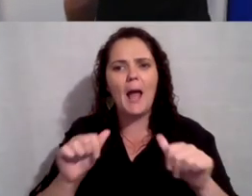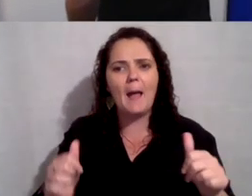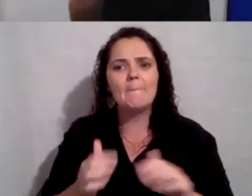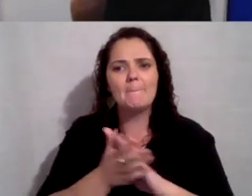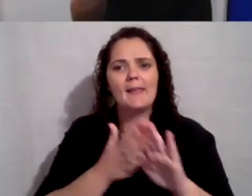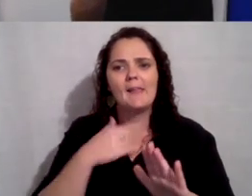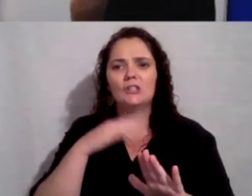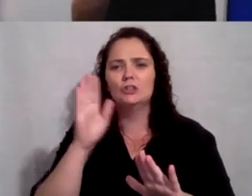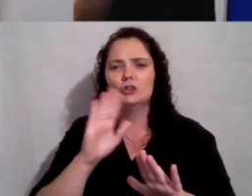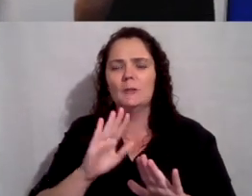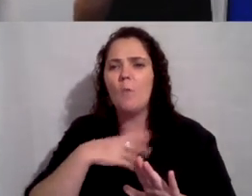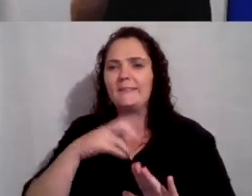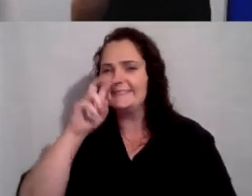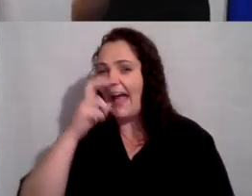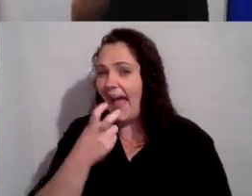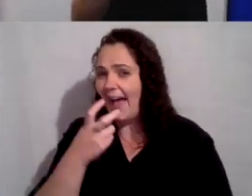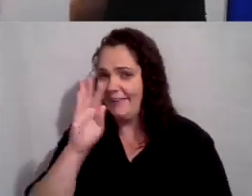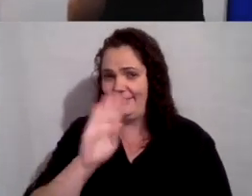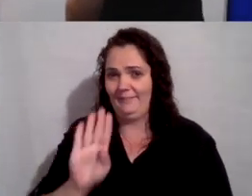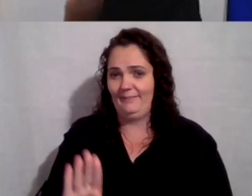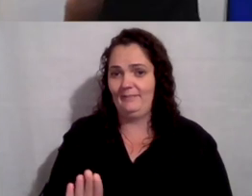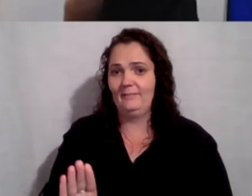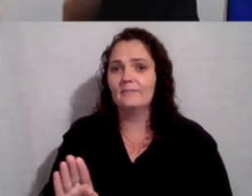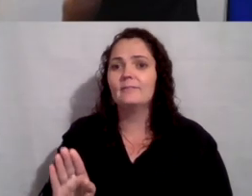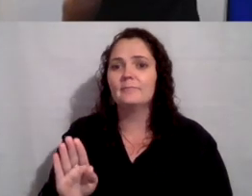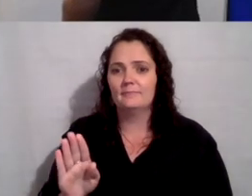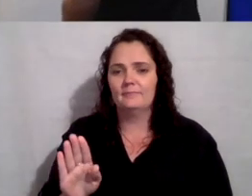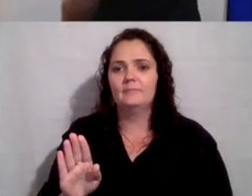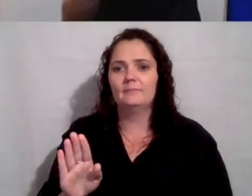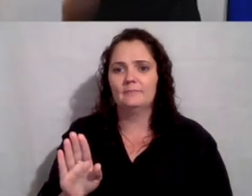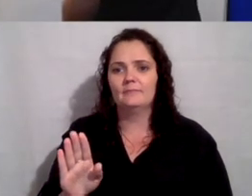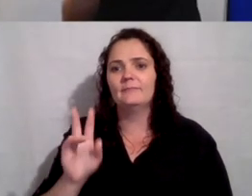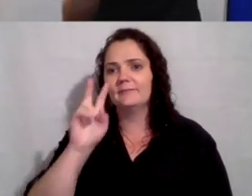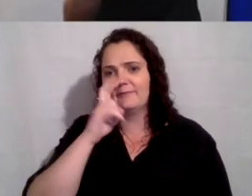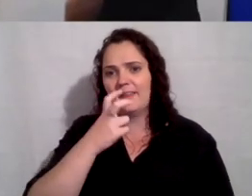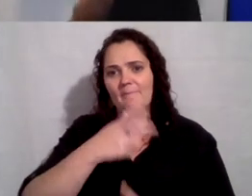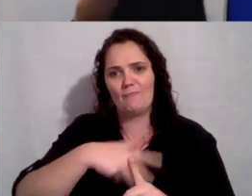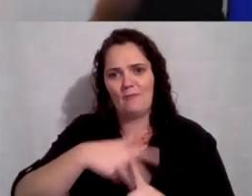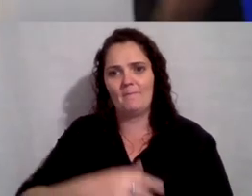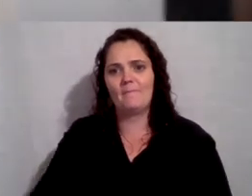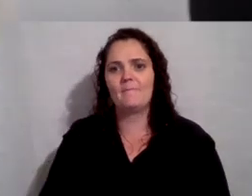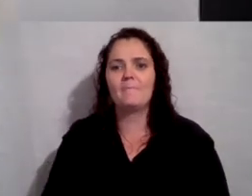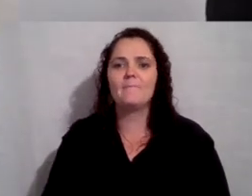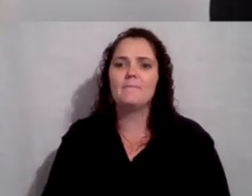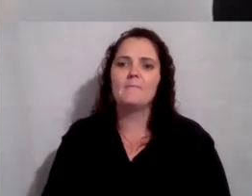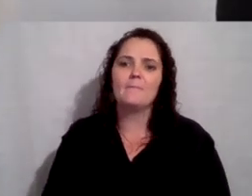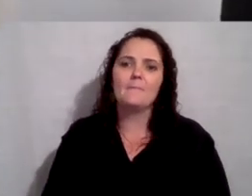going to darken in around behind her like that.